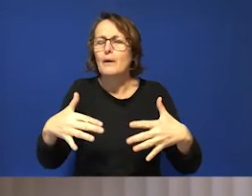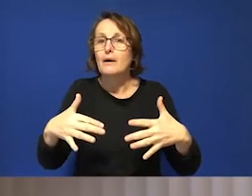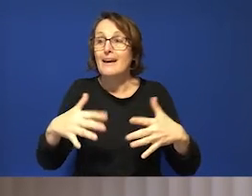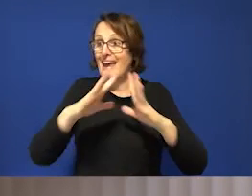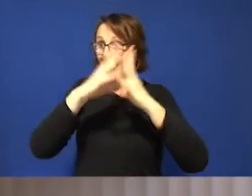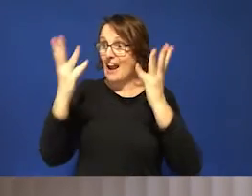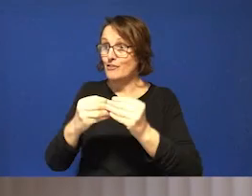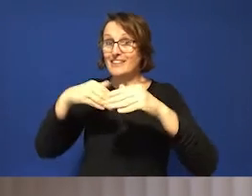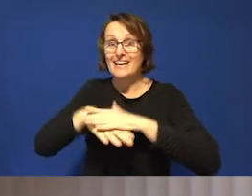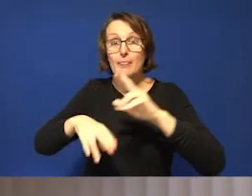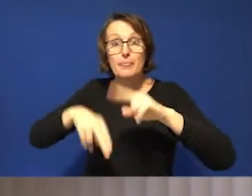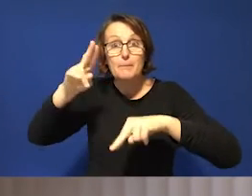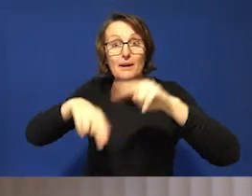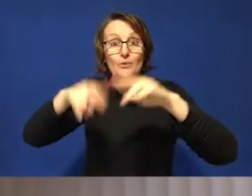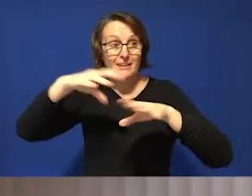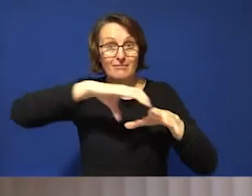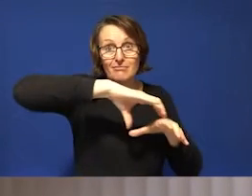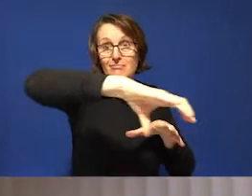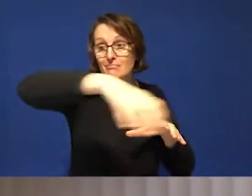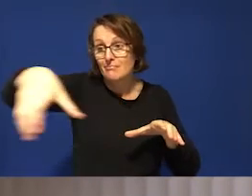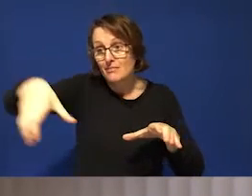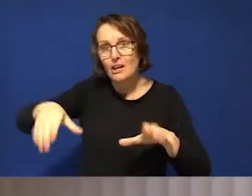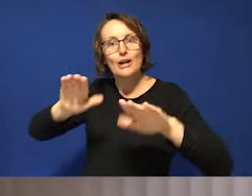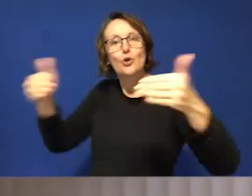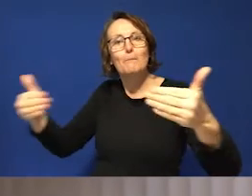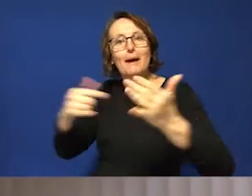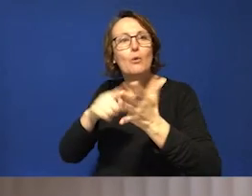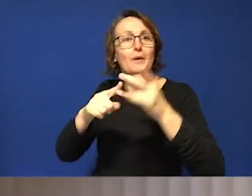Everything in the building is, I mean, compared with parliament house,